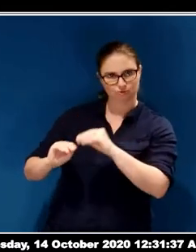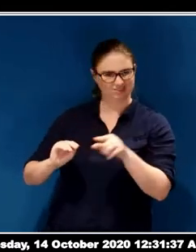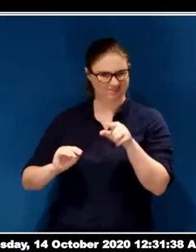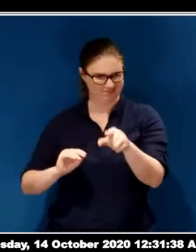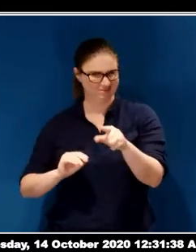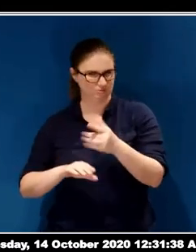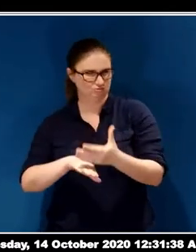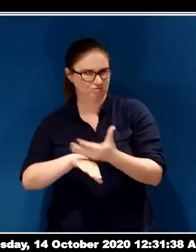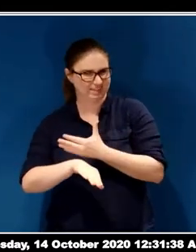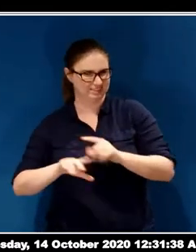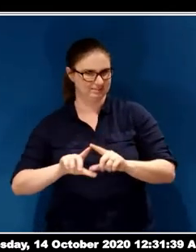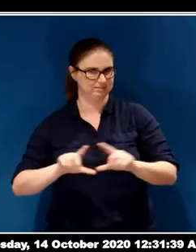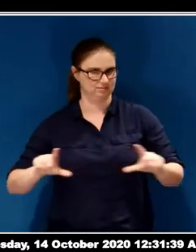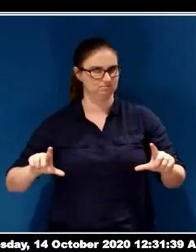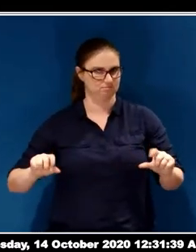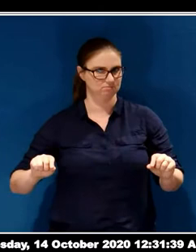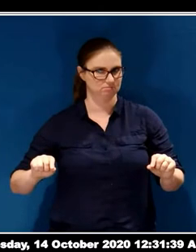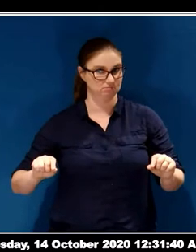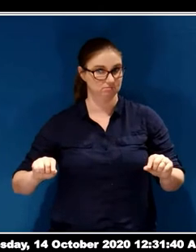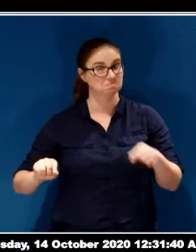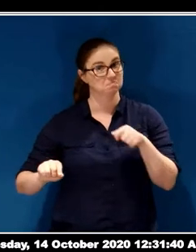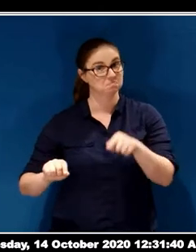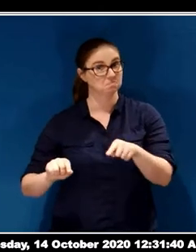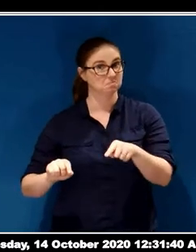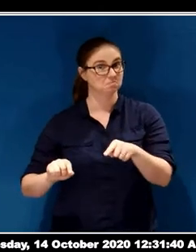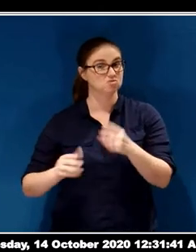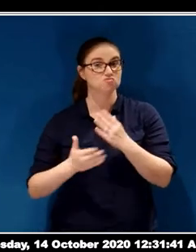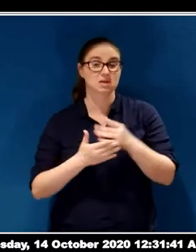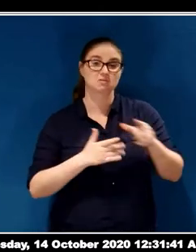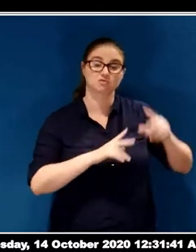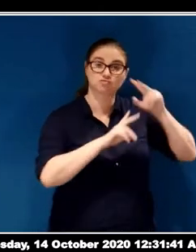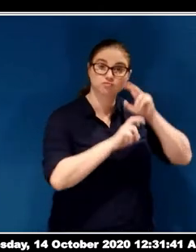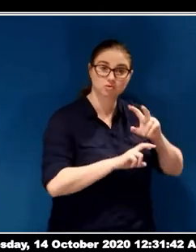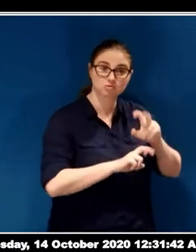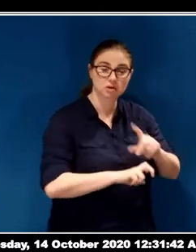learning and progress needs of approximately 80 percent of students to